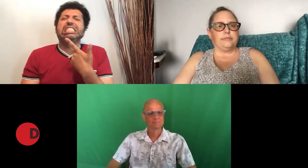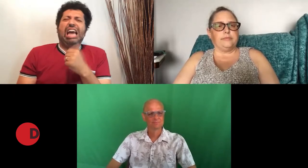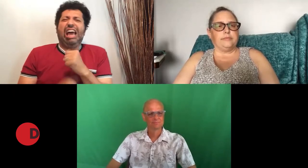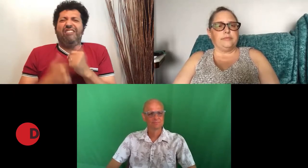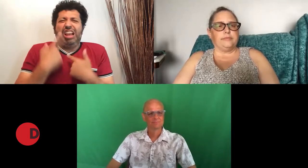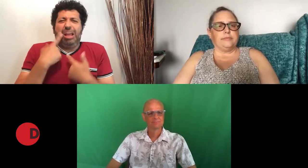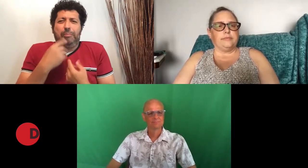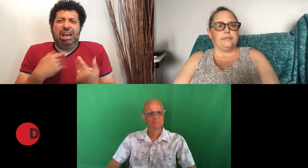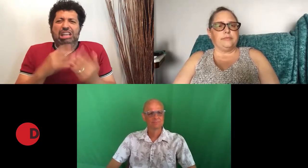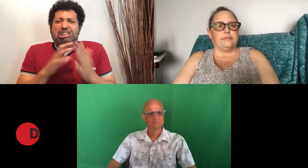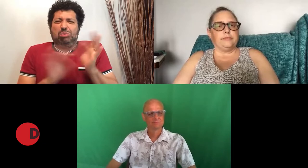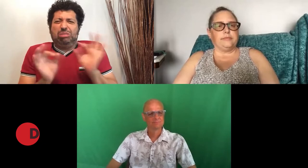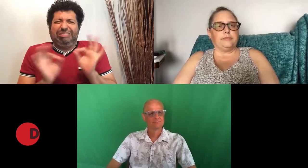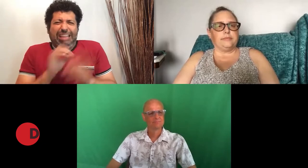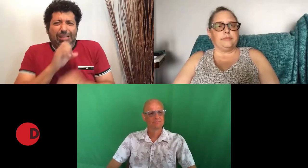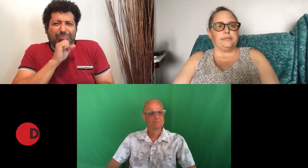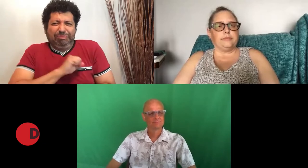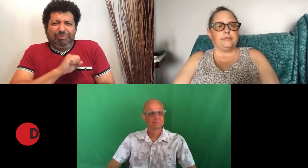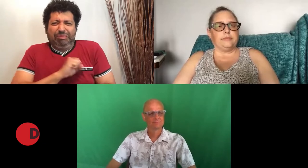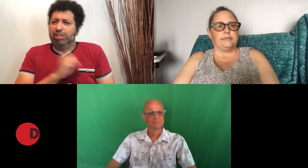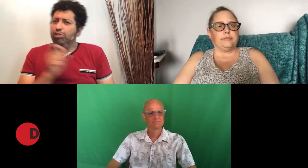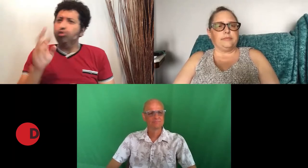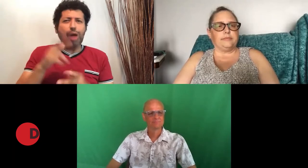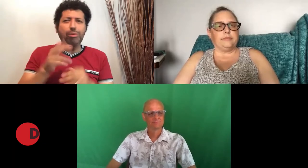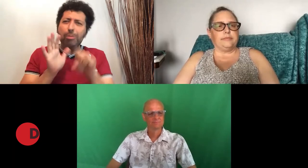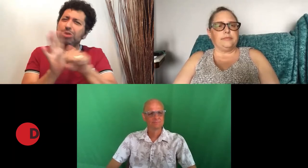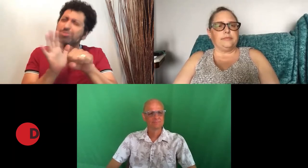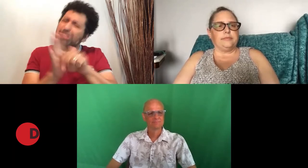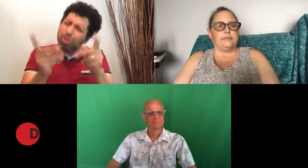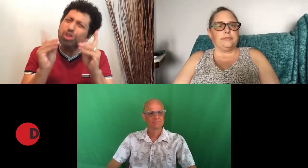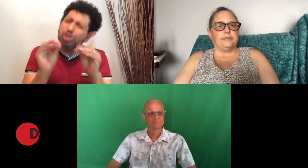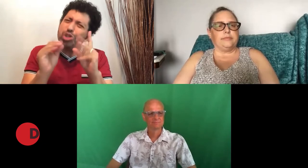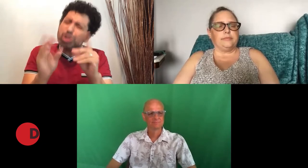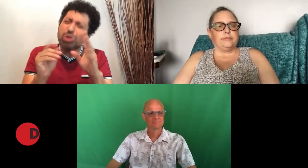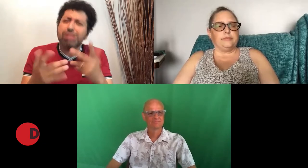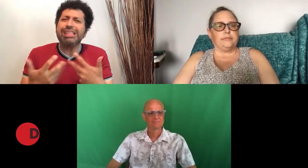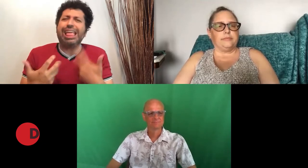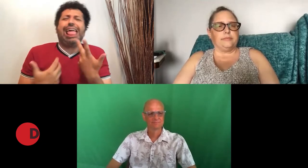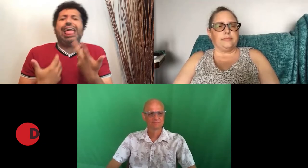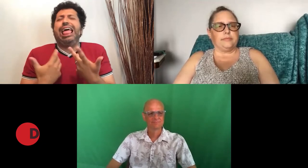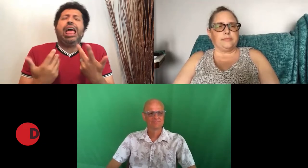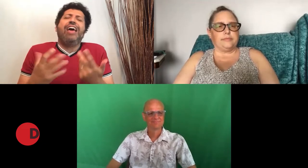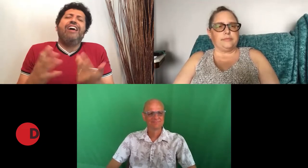I was reluctant as I felt the ideas weren’t much but Robert persisted and kept saying to do it!